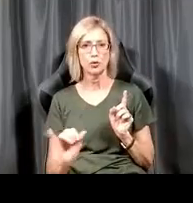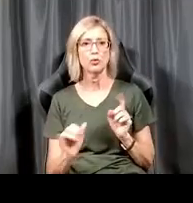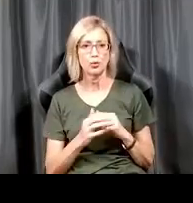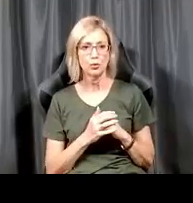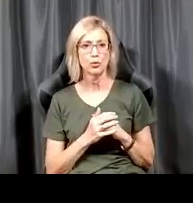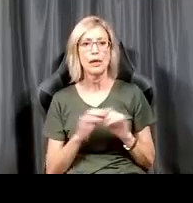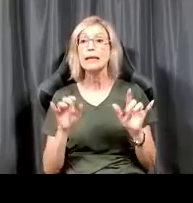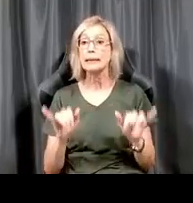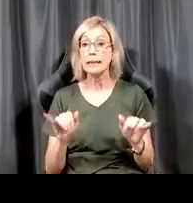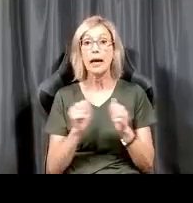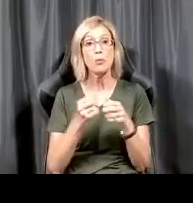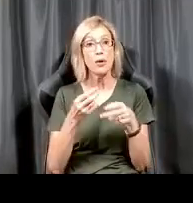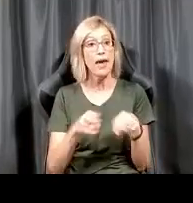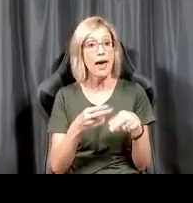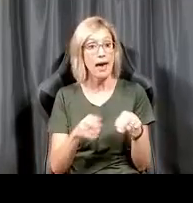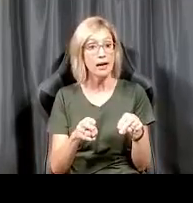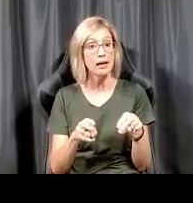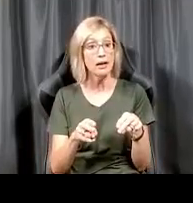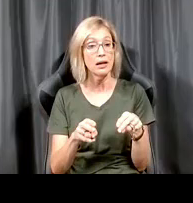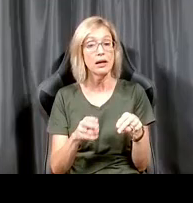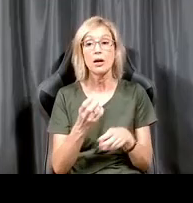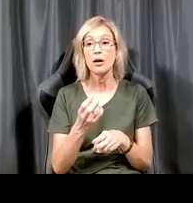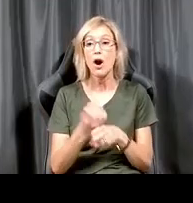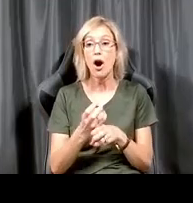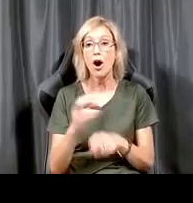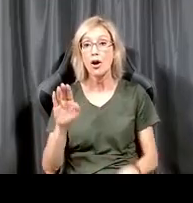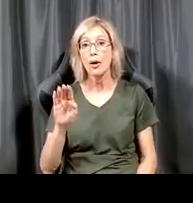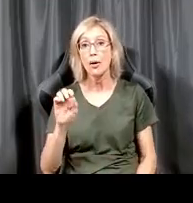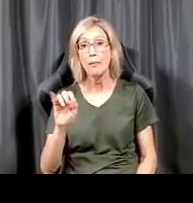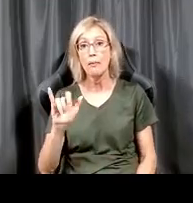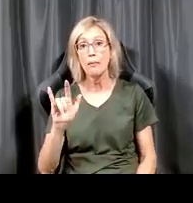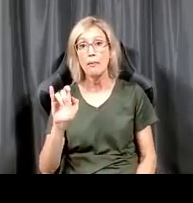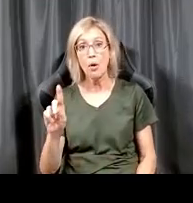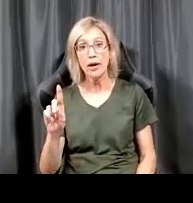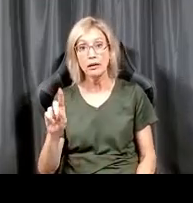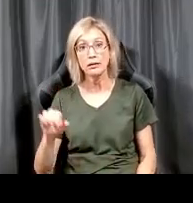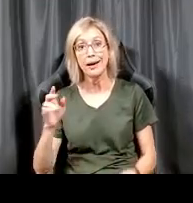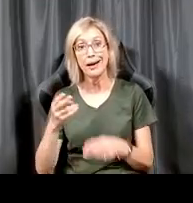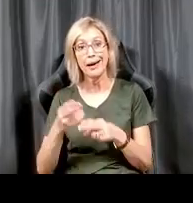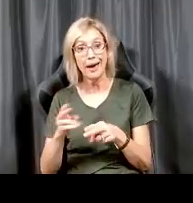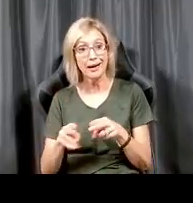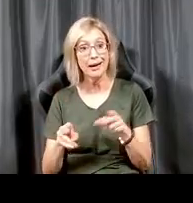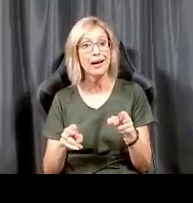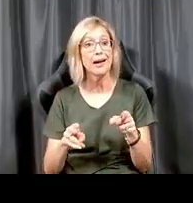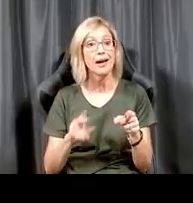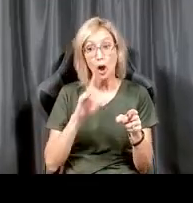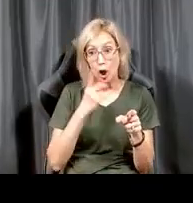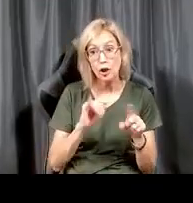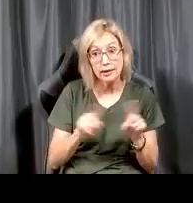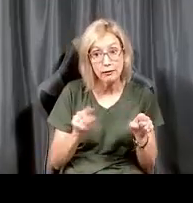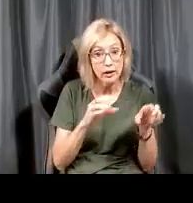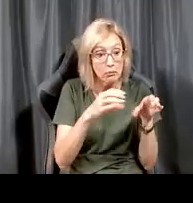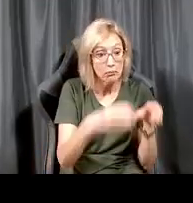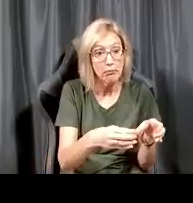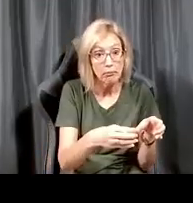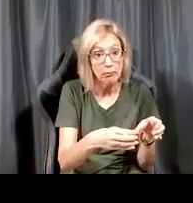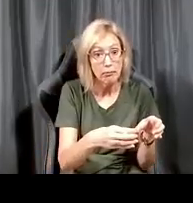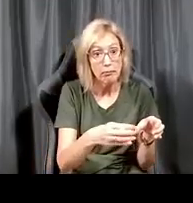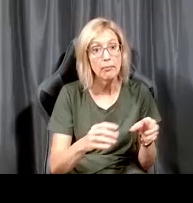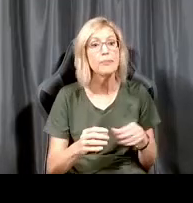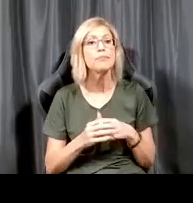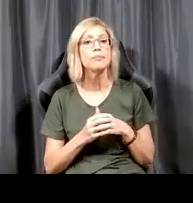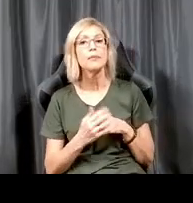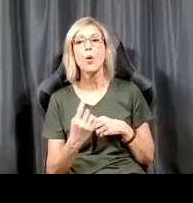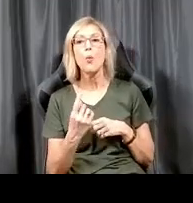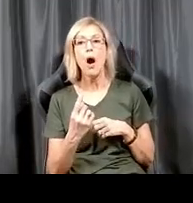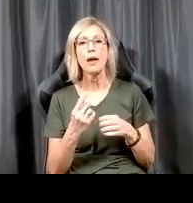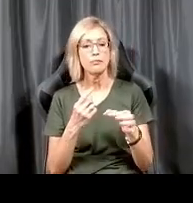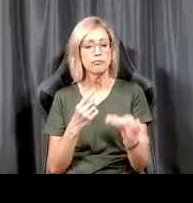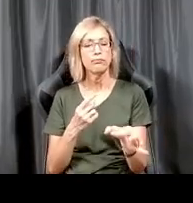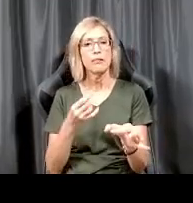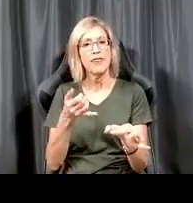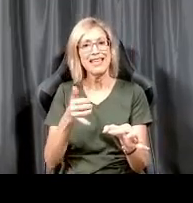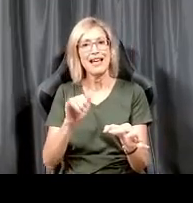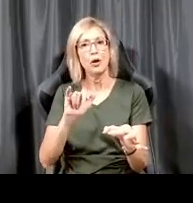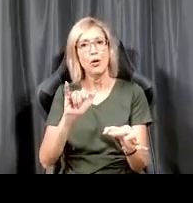thing with an egg) one is just the yolk and one has the white